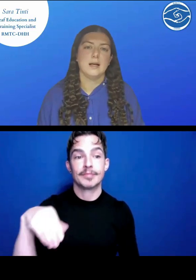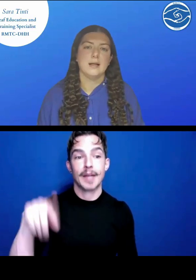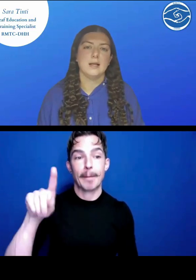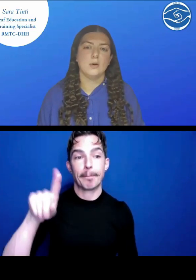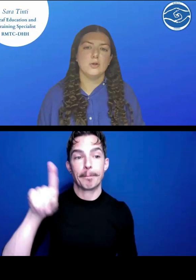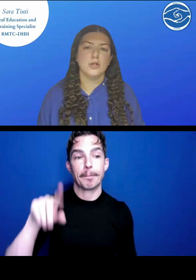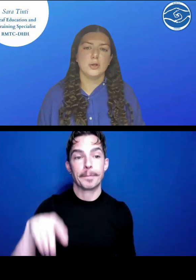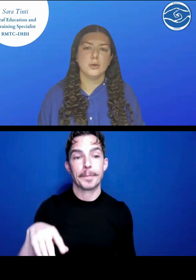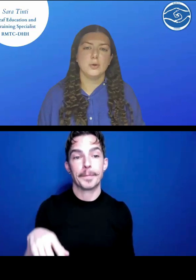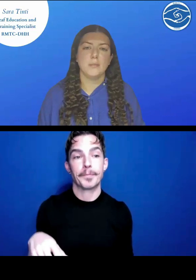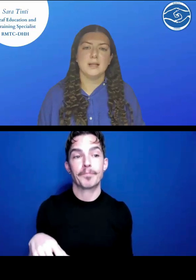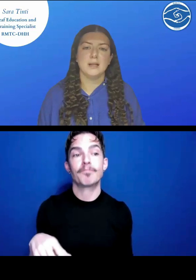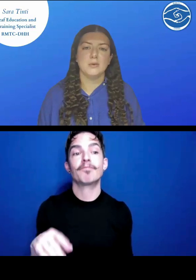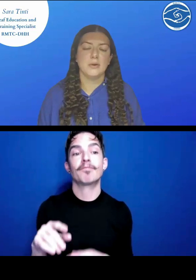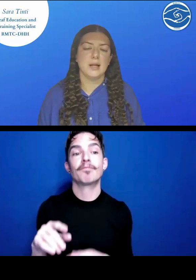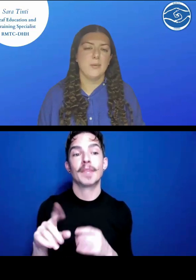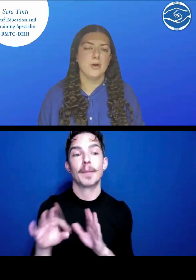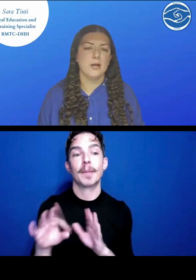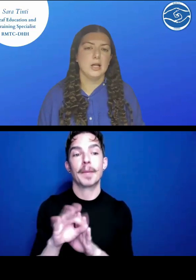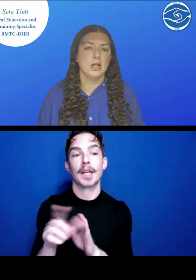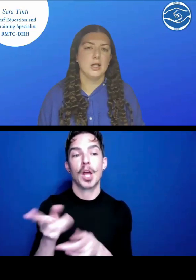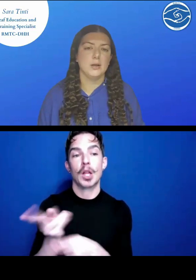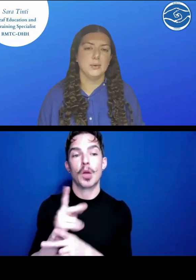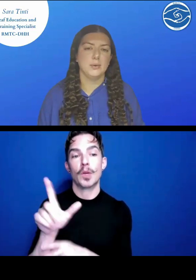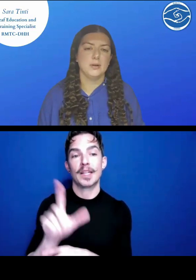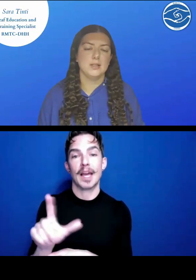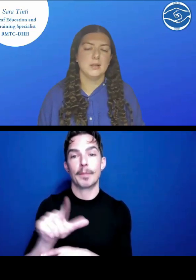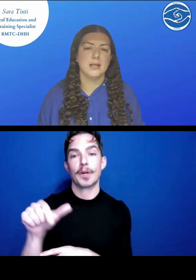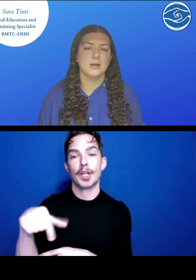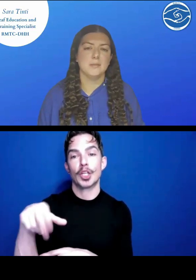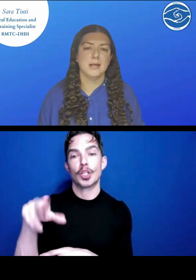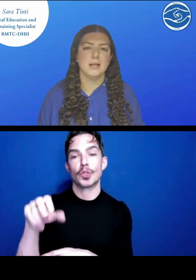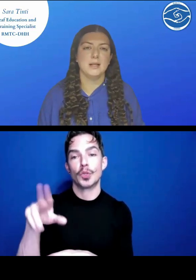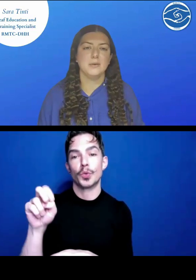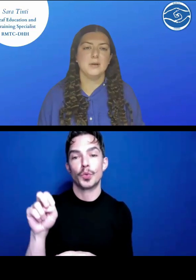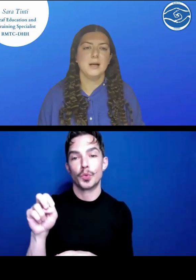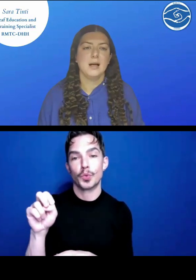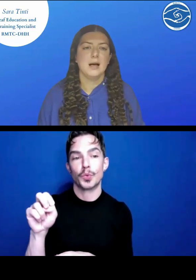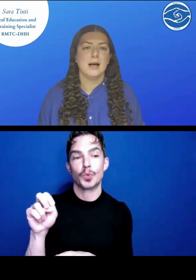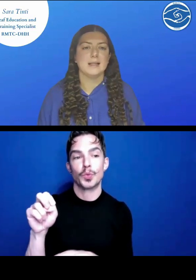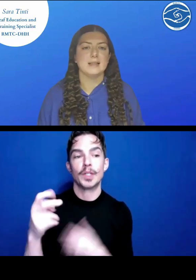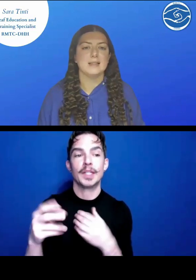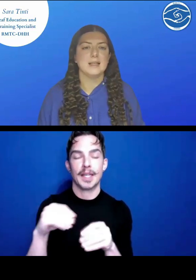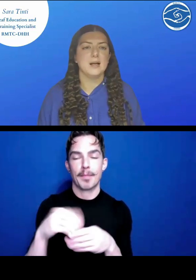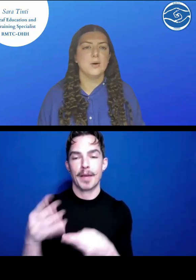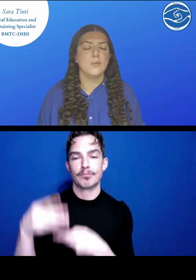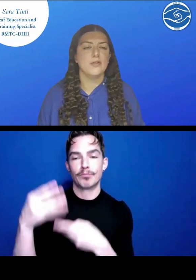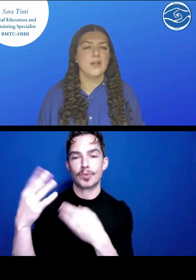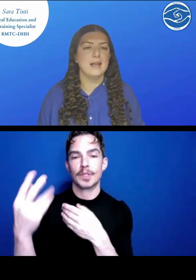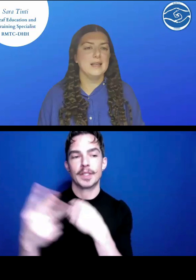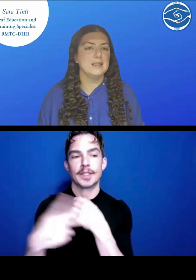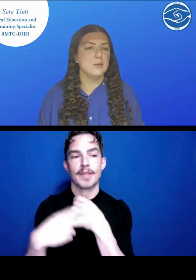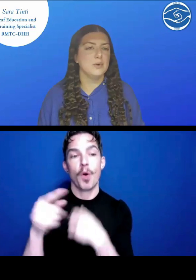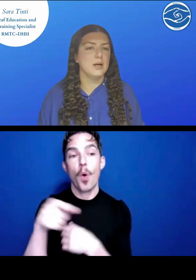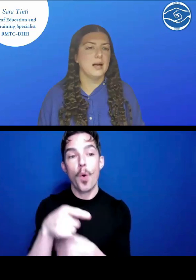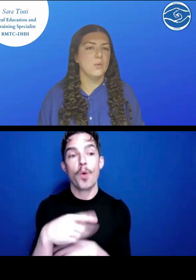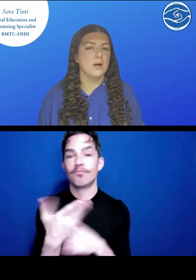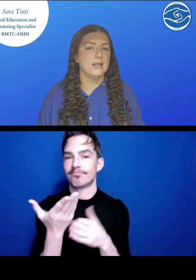and I can go to my loan library queue. So, here in my queue, I can see, oh, that is the book I